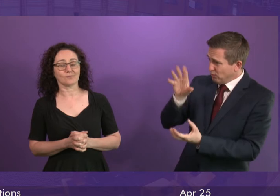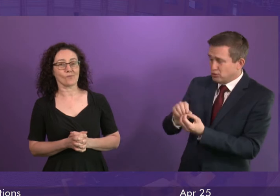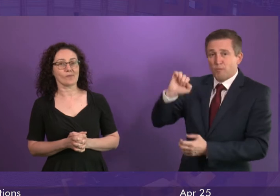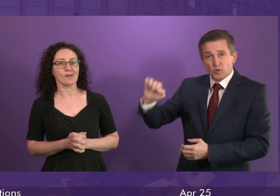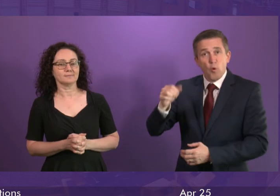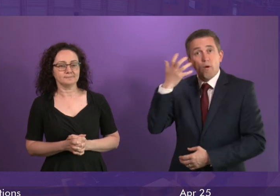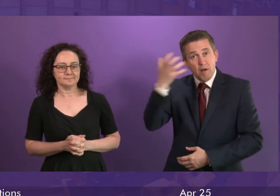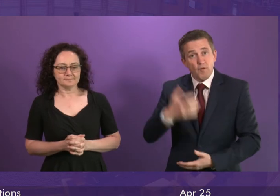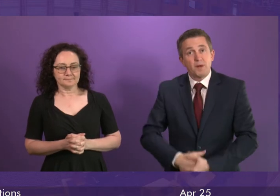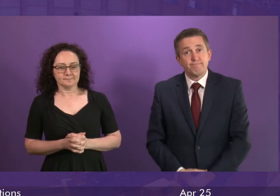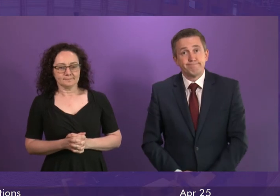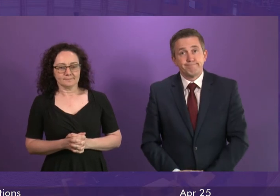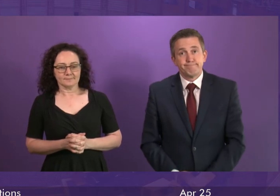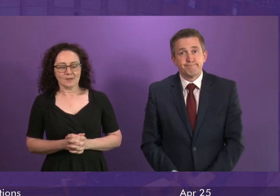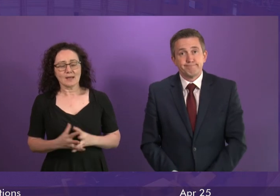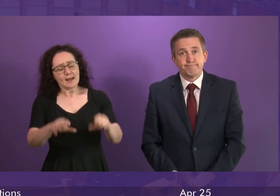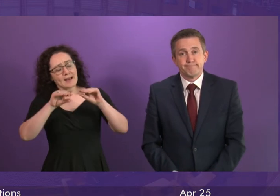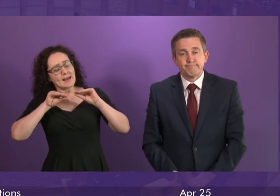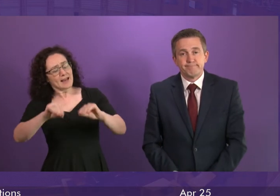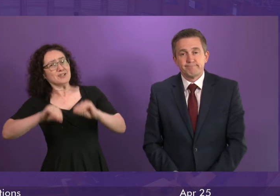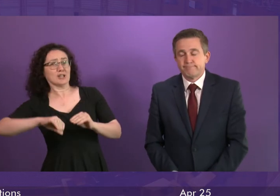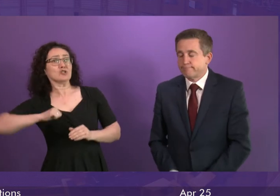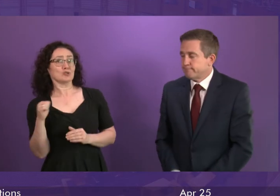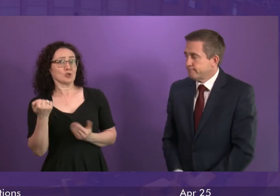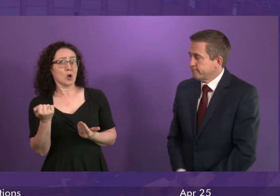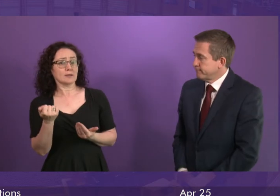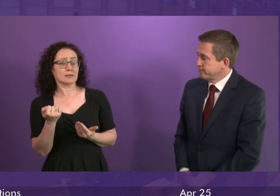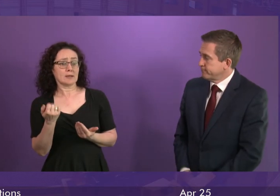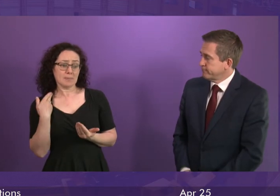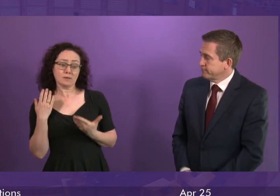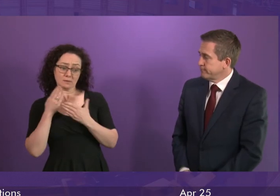The First Minister: Education Scotland is working on reducing